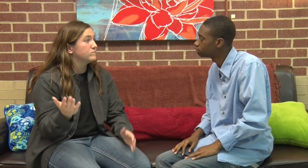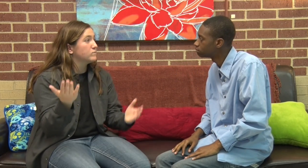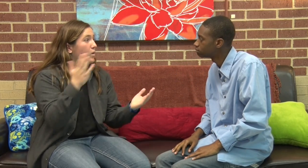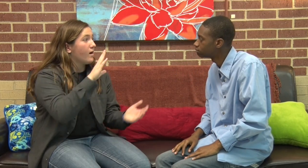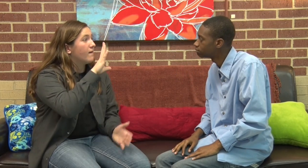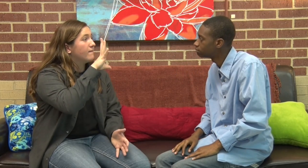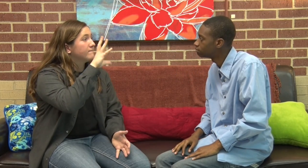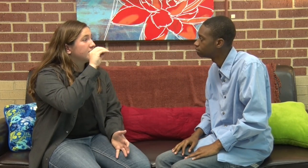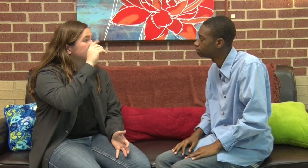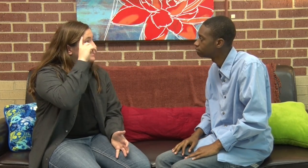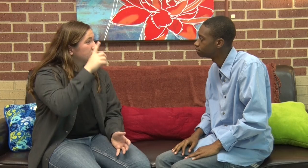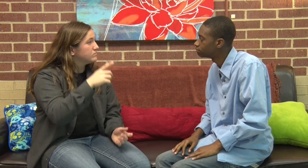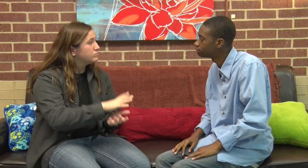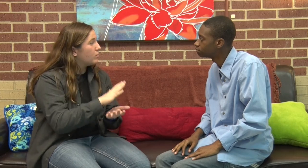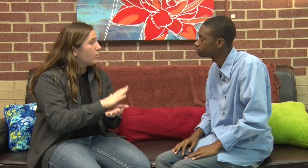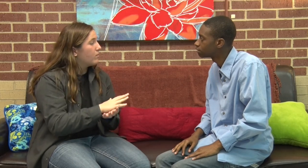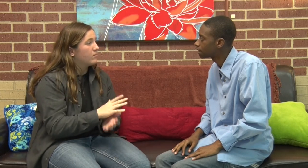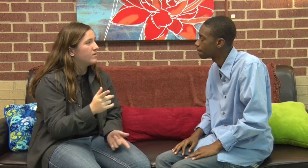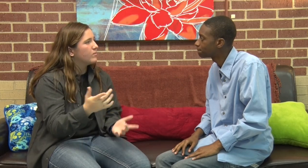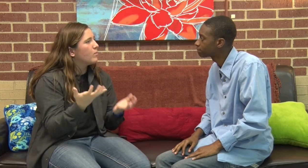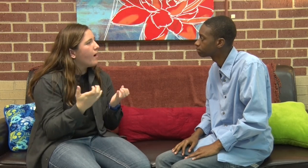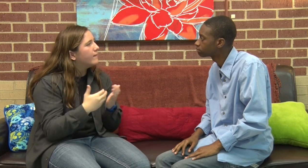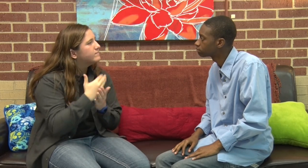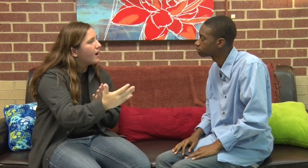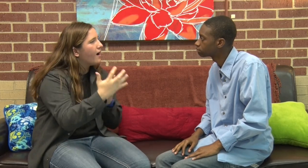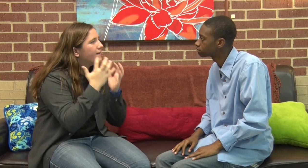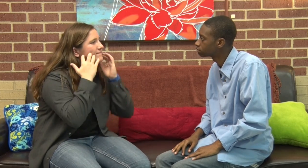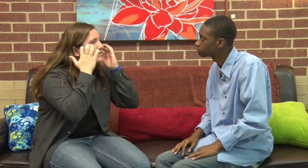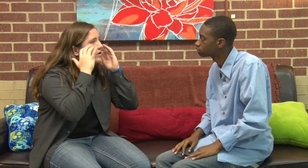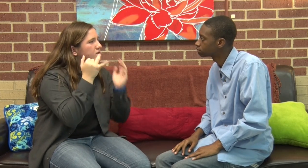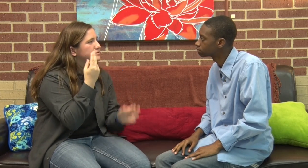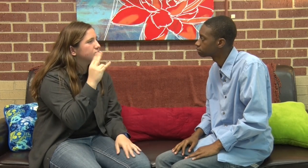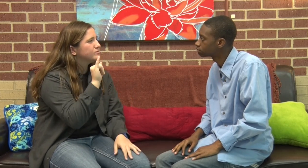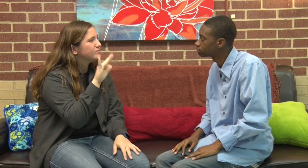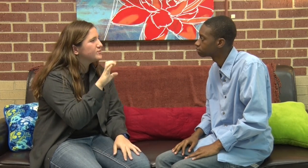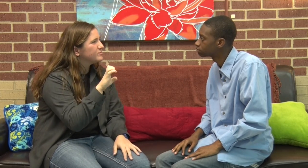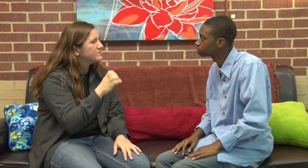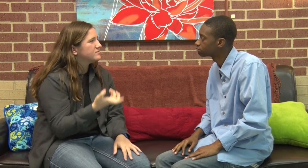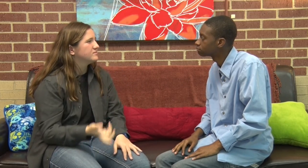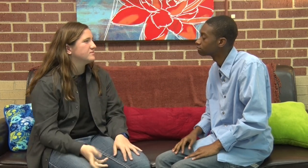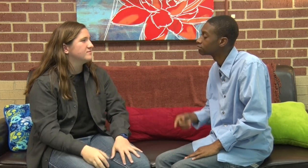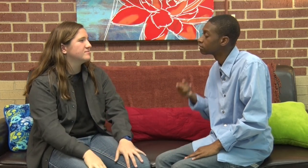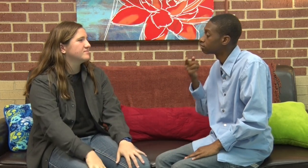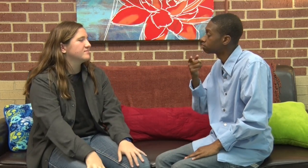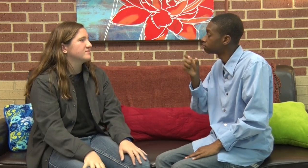Yeah, and he brought fifty cents to school so that he could buy the recipe for freckle juice.